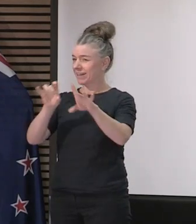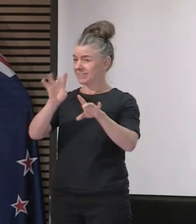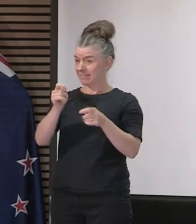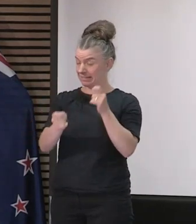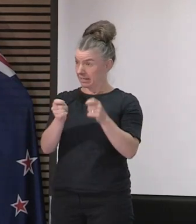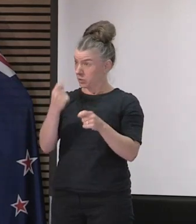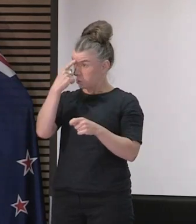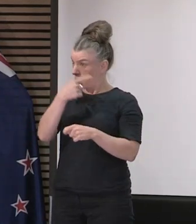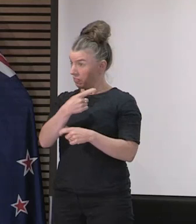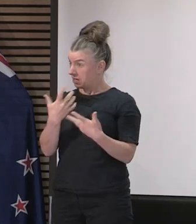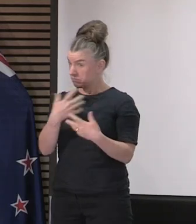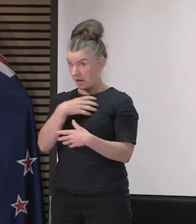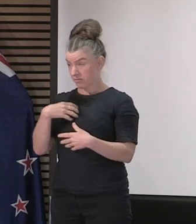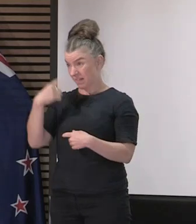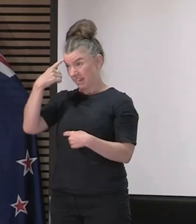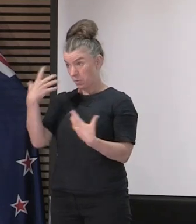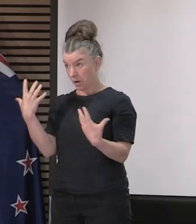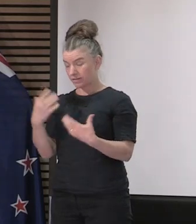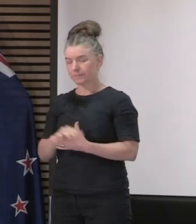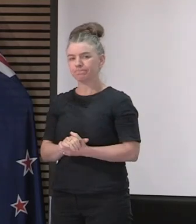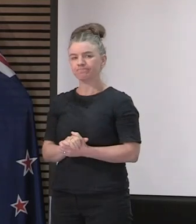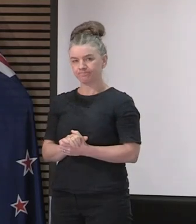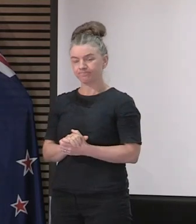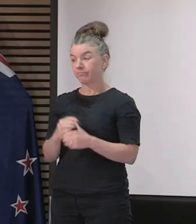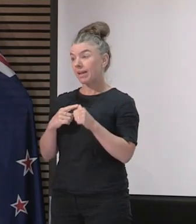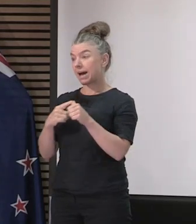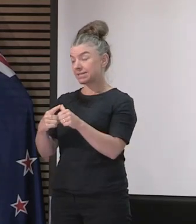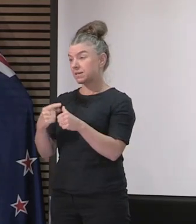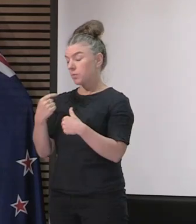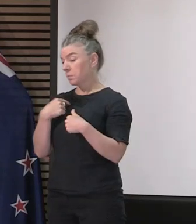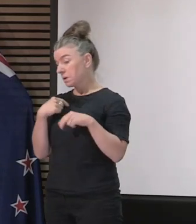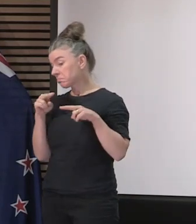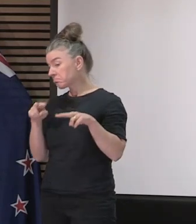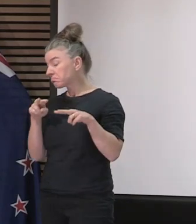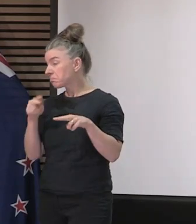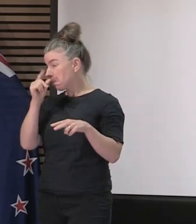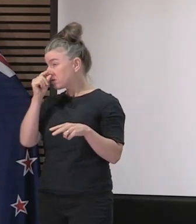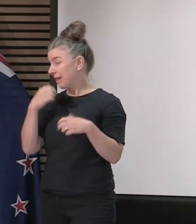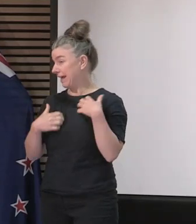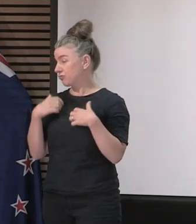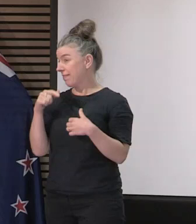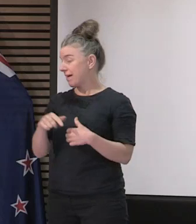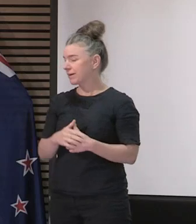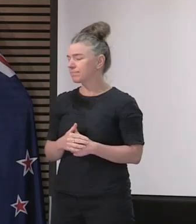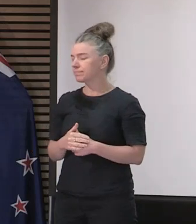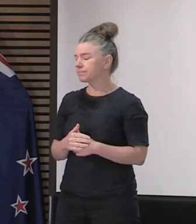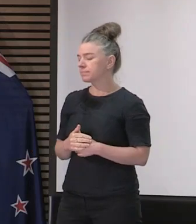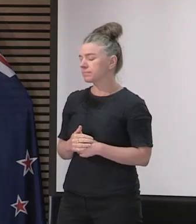something you see any promise